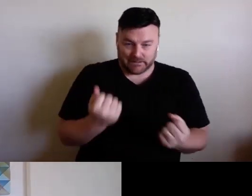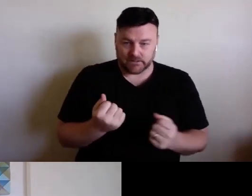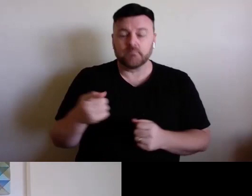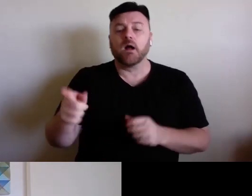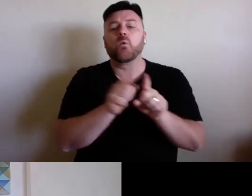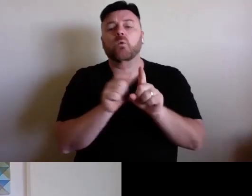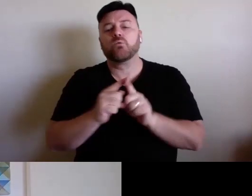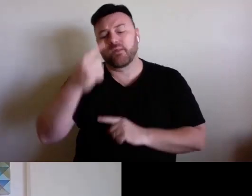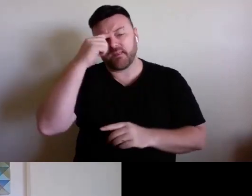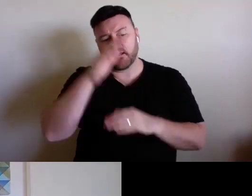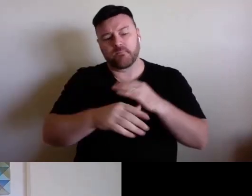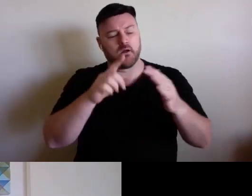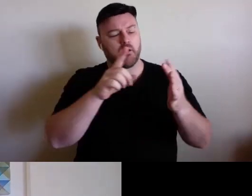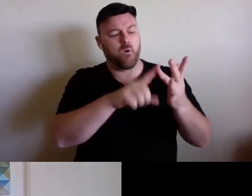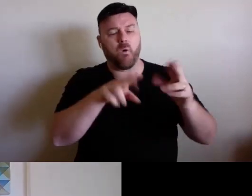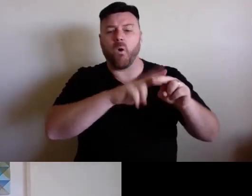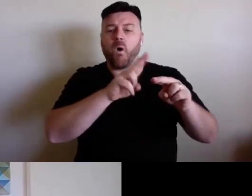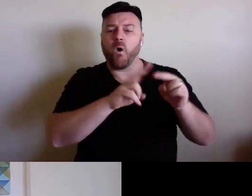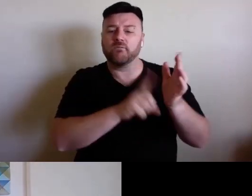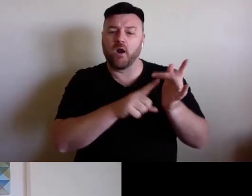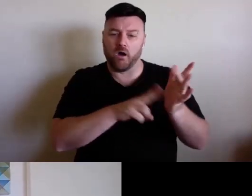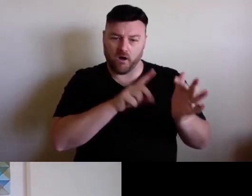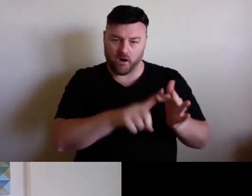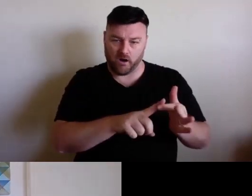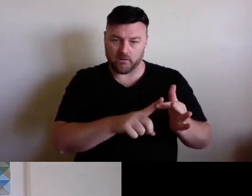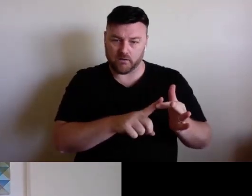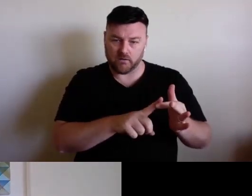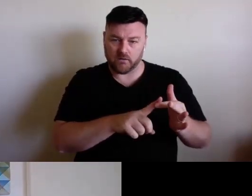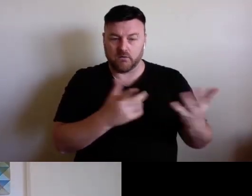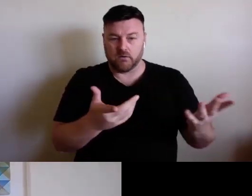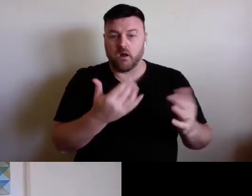it might be easier in the offline space. Secret Cinema build immersive